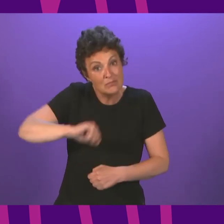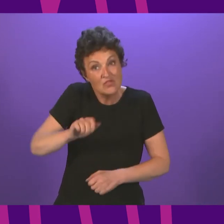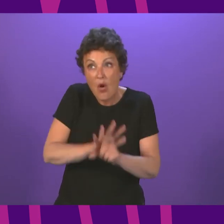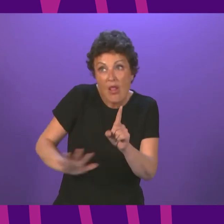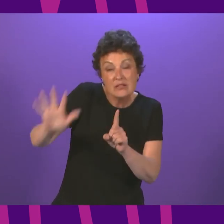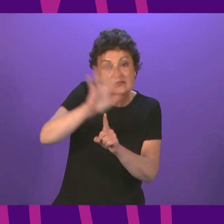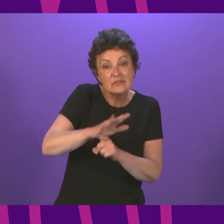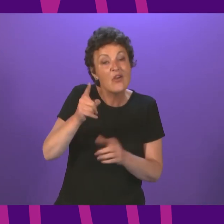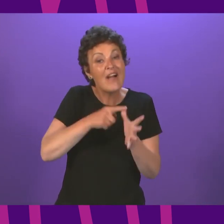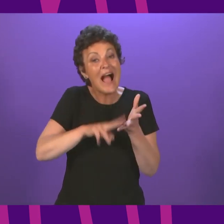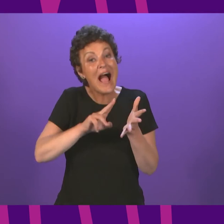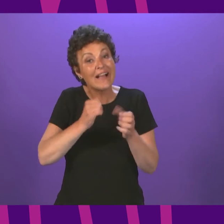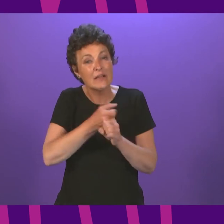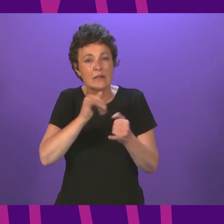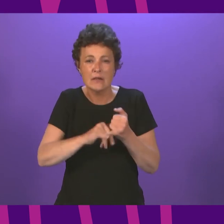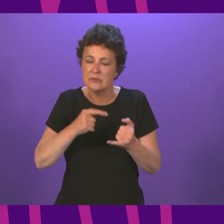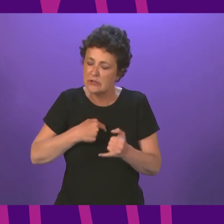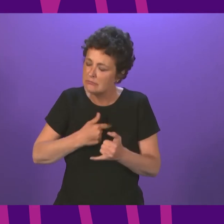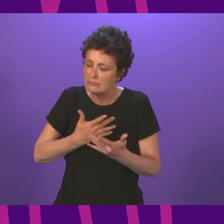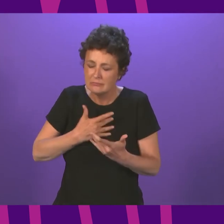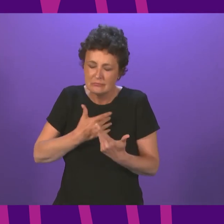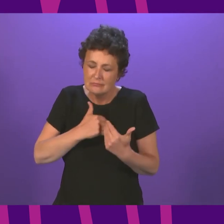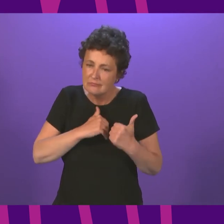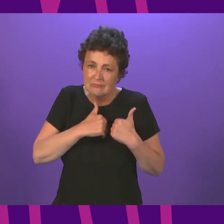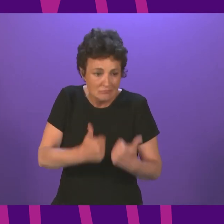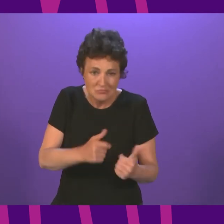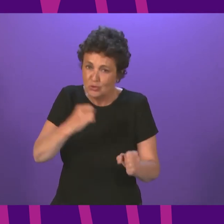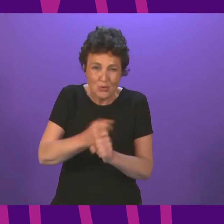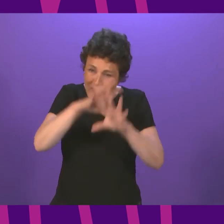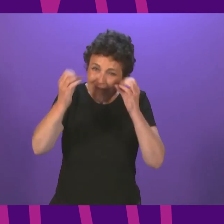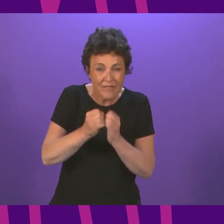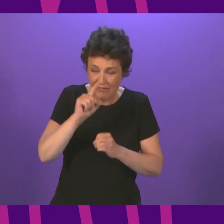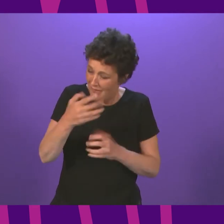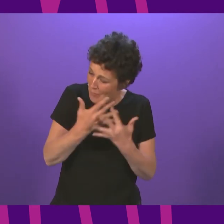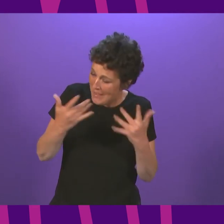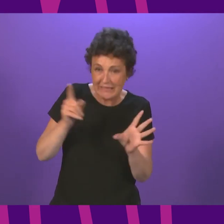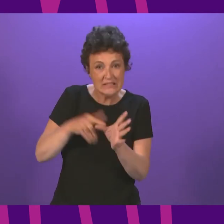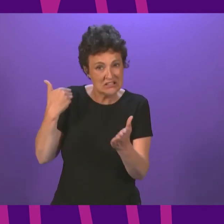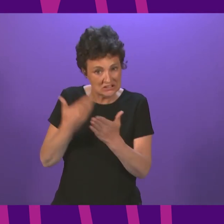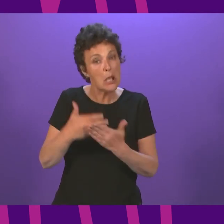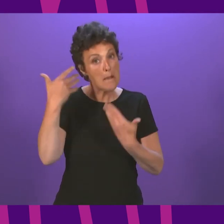The provisions of the bill that I hope that Parliament will pass shortly will ensure that